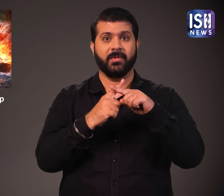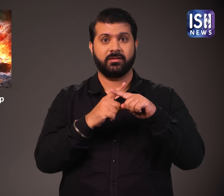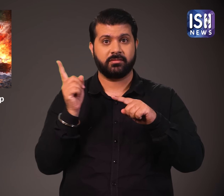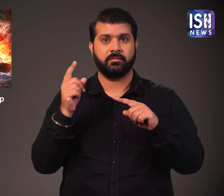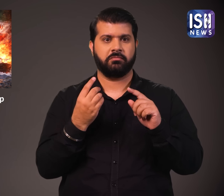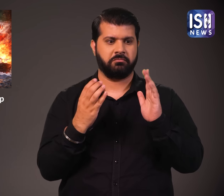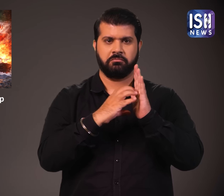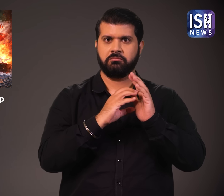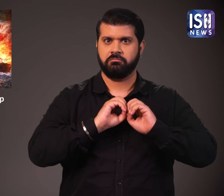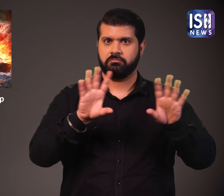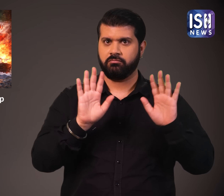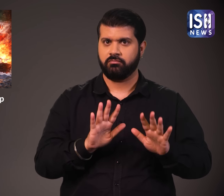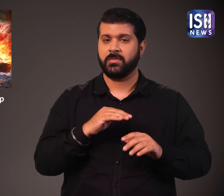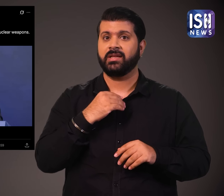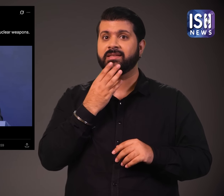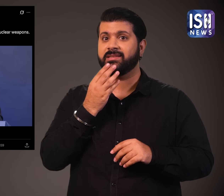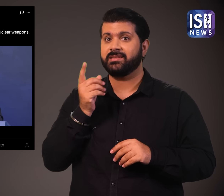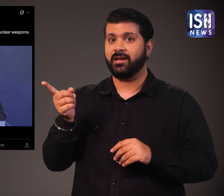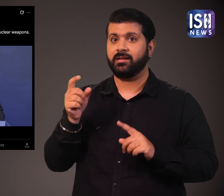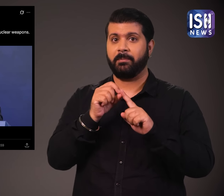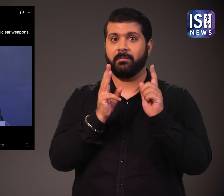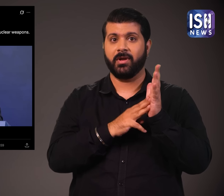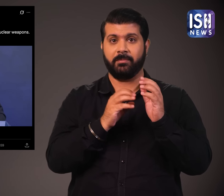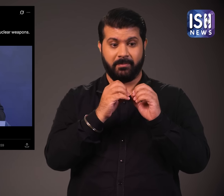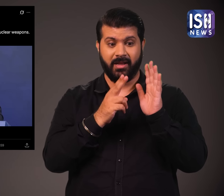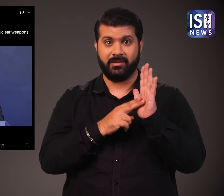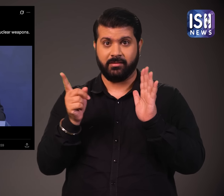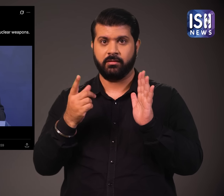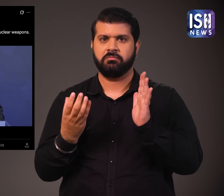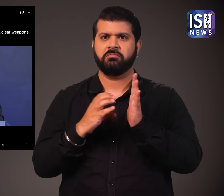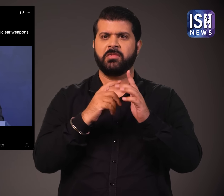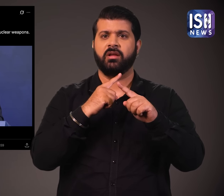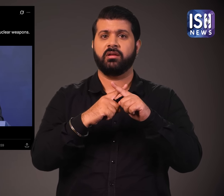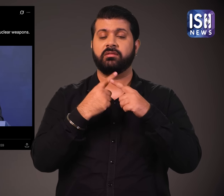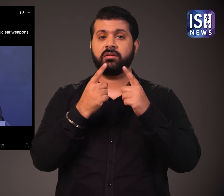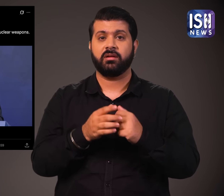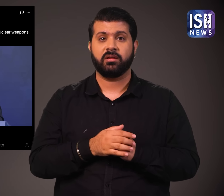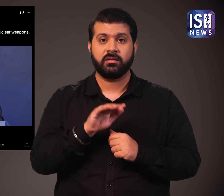Israel’s PM Benjamin Netanyahu shared a video on his X account.